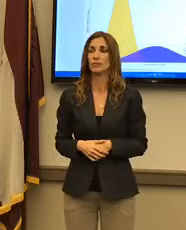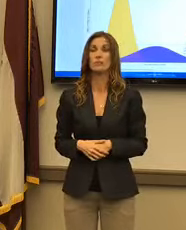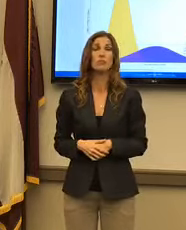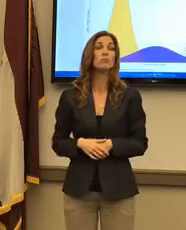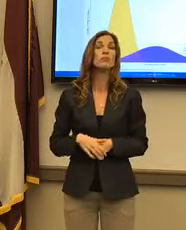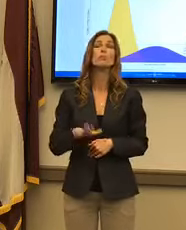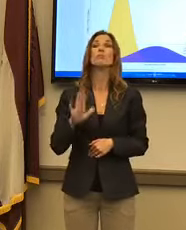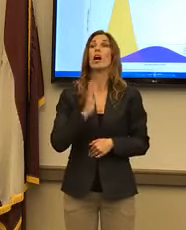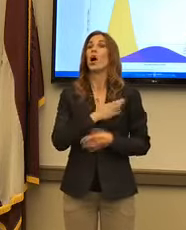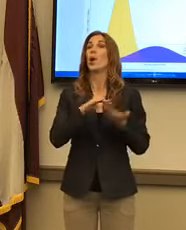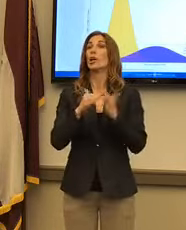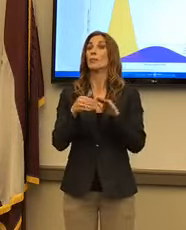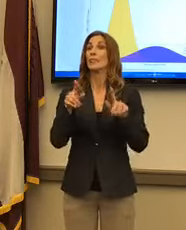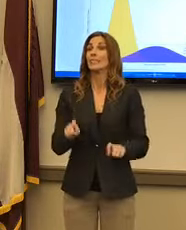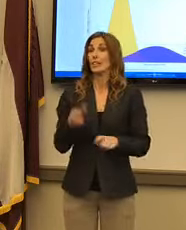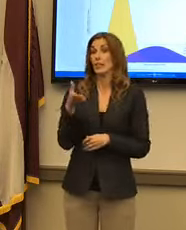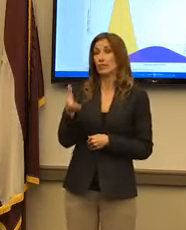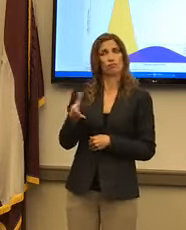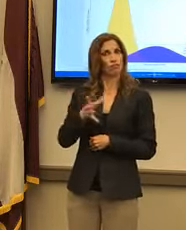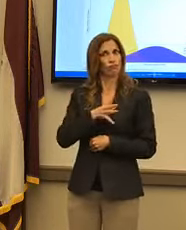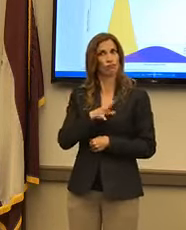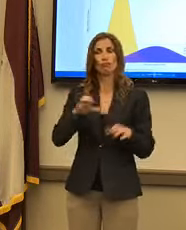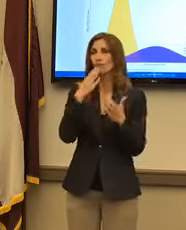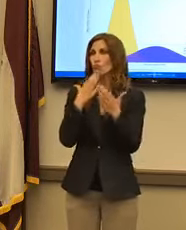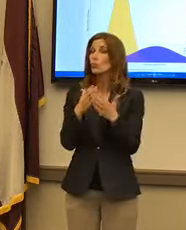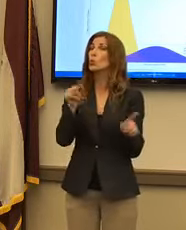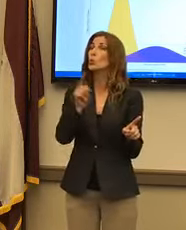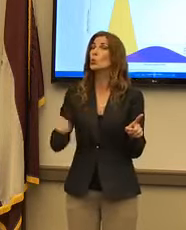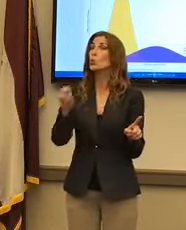at our community testing sites the Norristown walk-up community testing